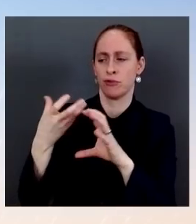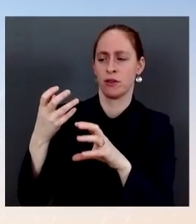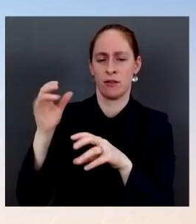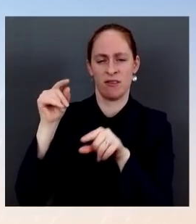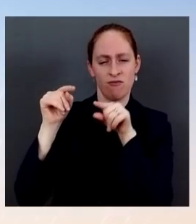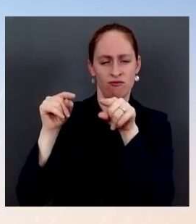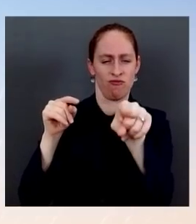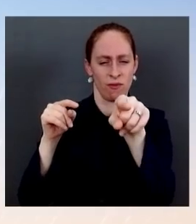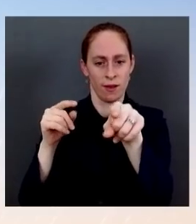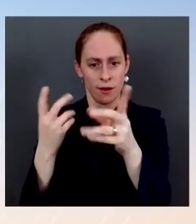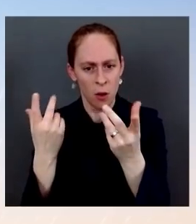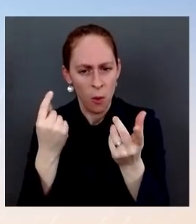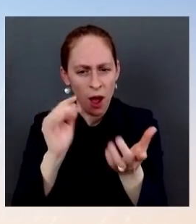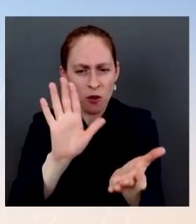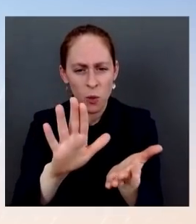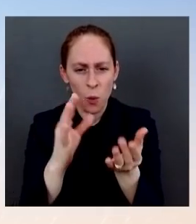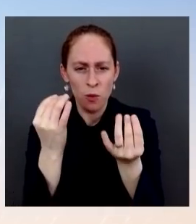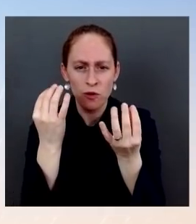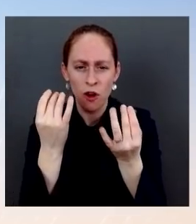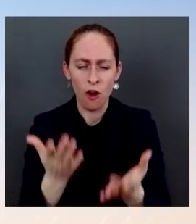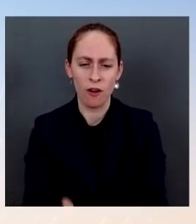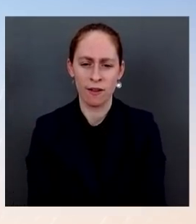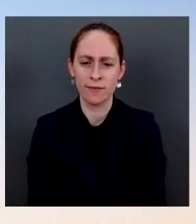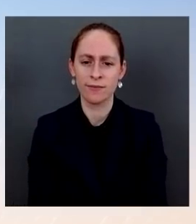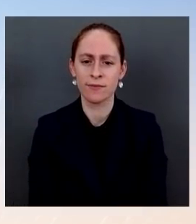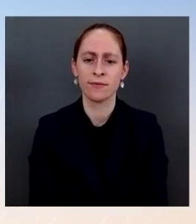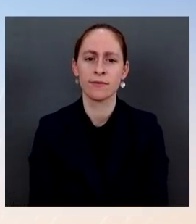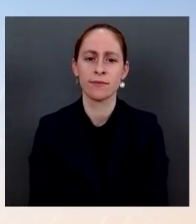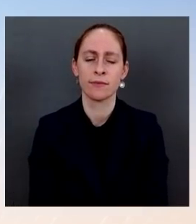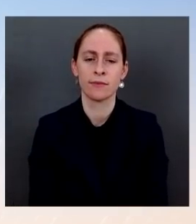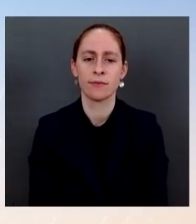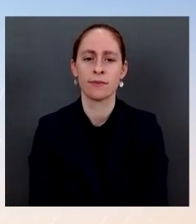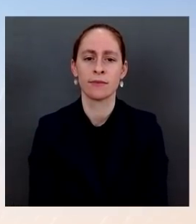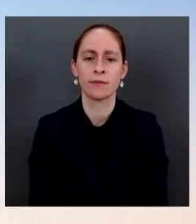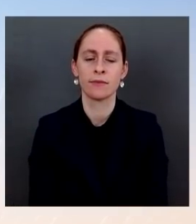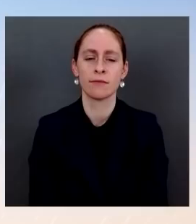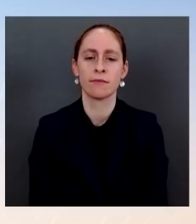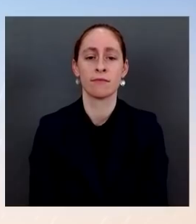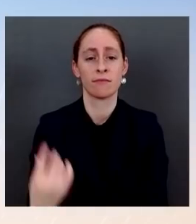we're seeing at the border of Russia and Ukraine is the military buildup by the Russians